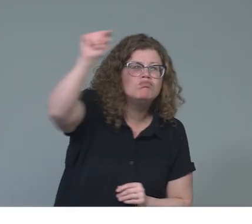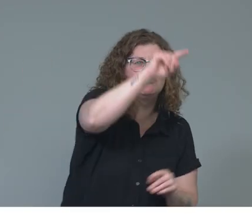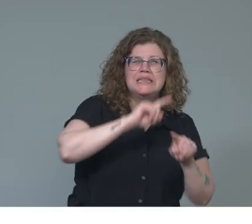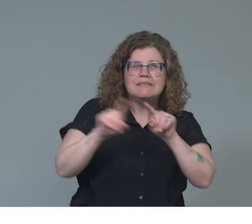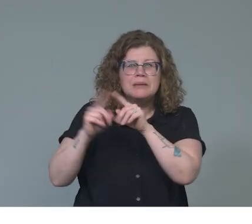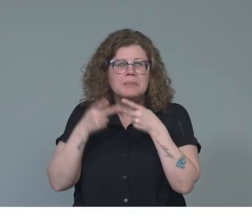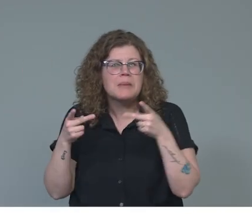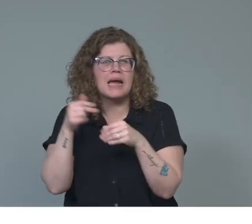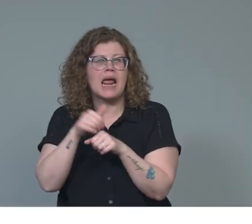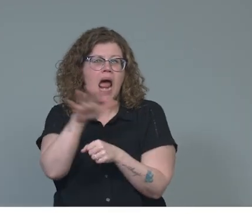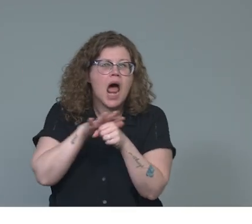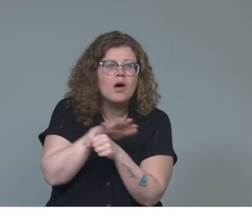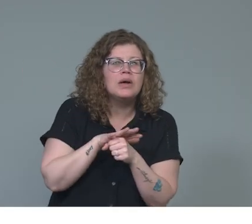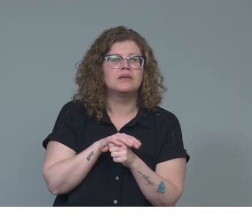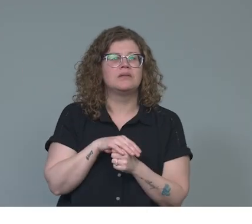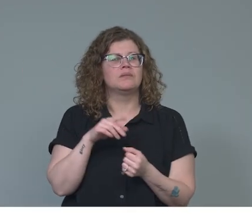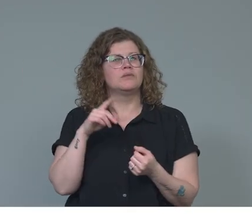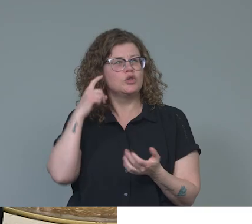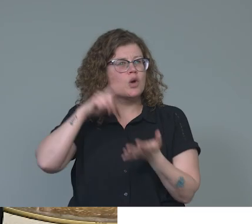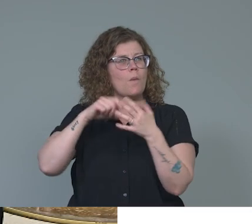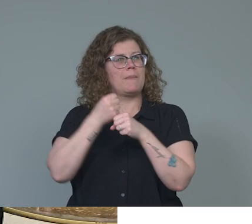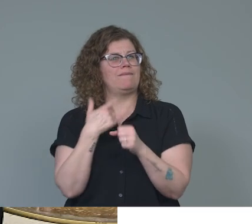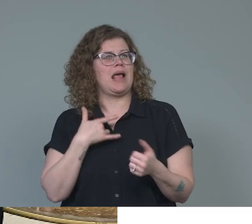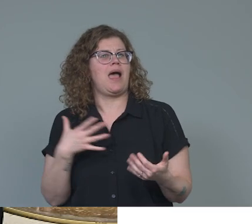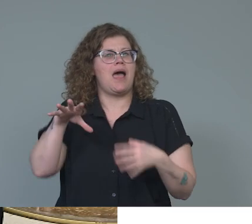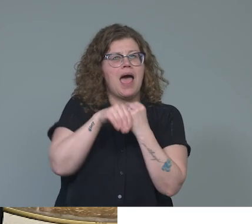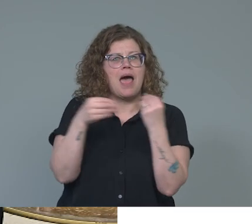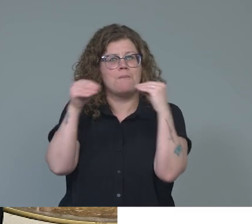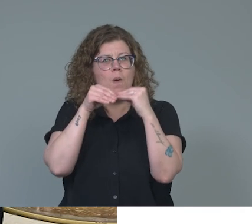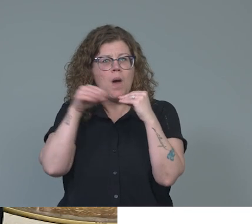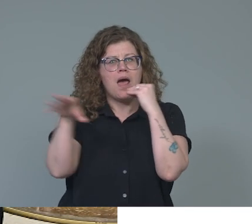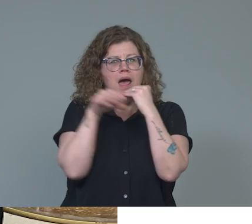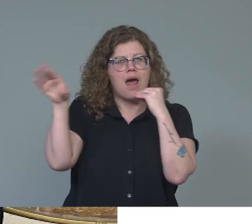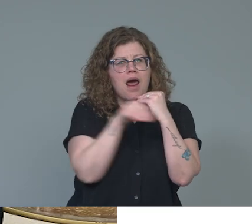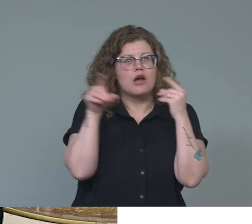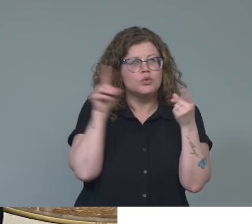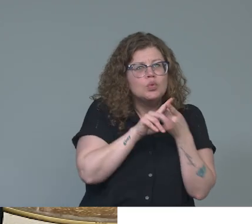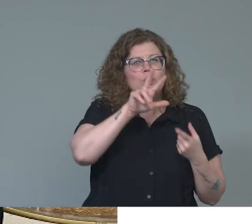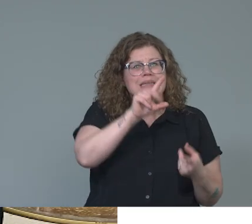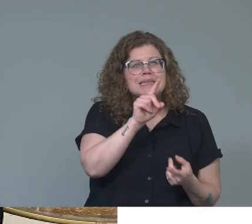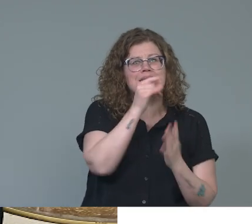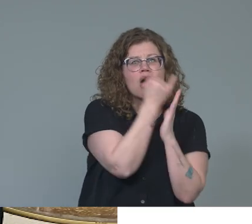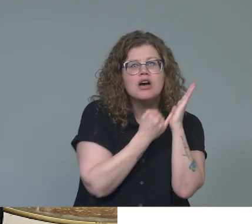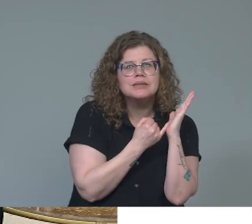and it had some layering to it. And it existed on stands so that that mural can actually be moved and taken to different places